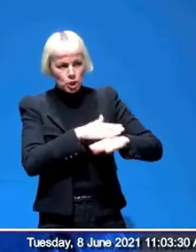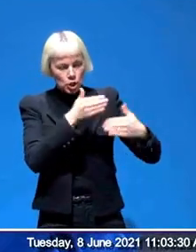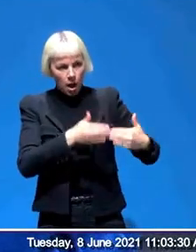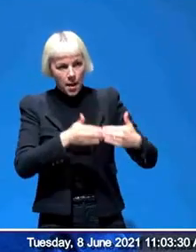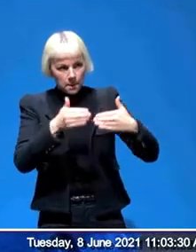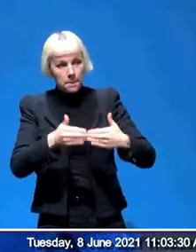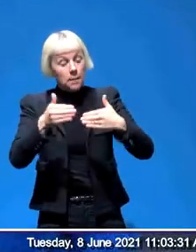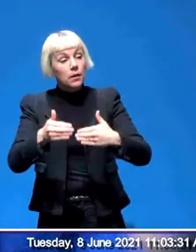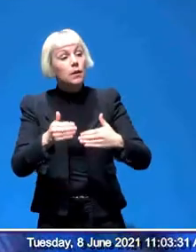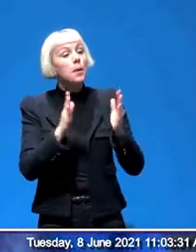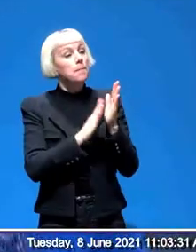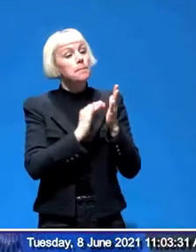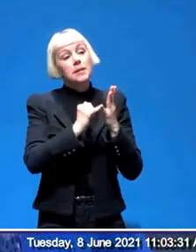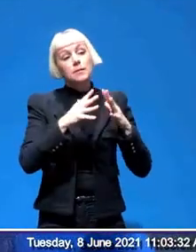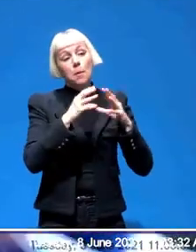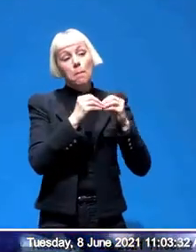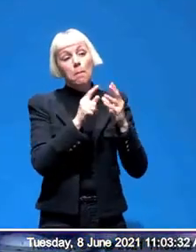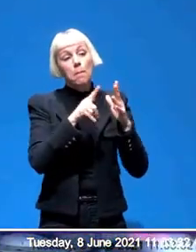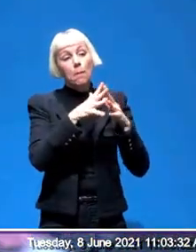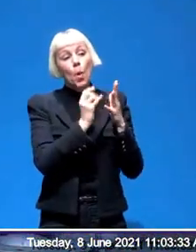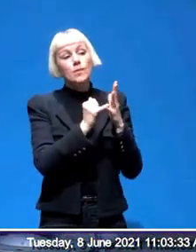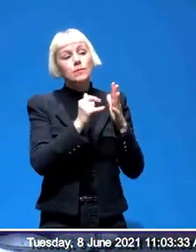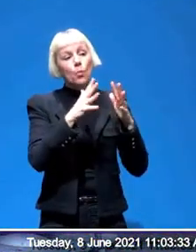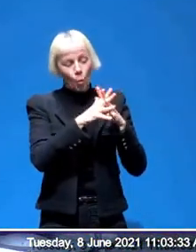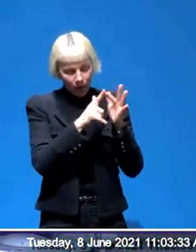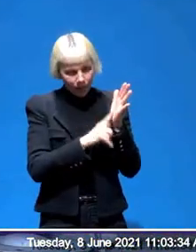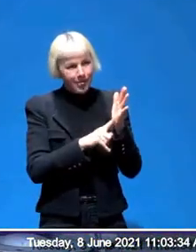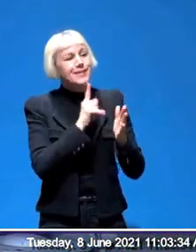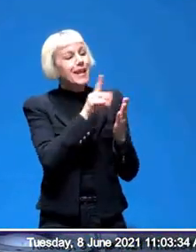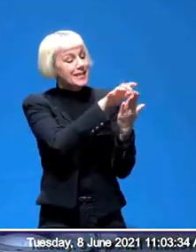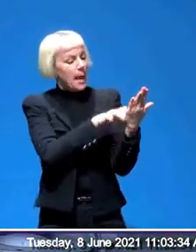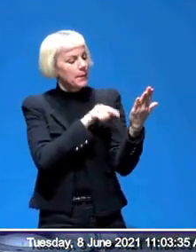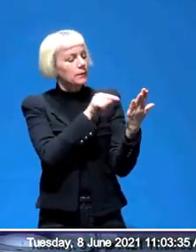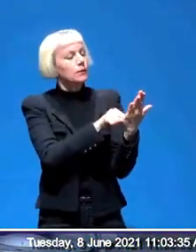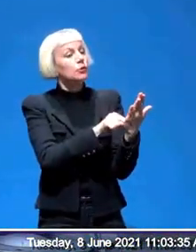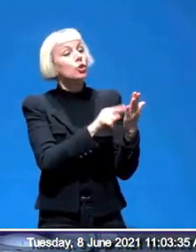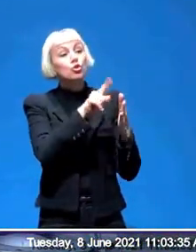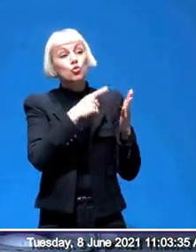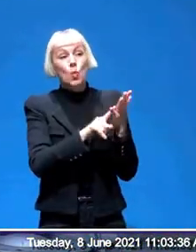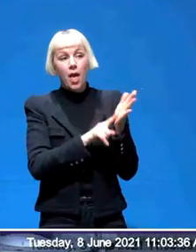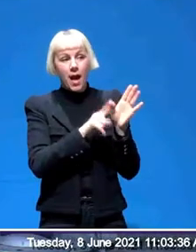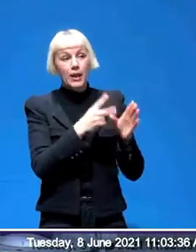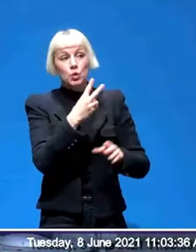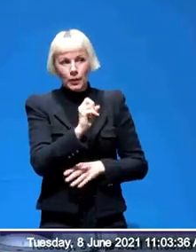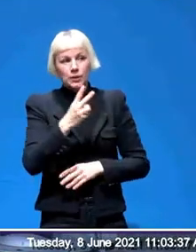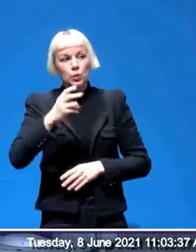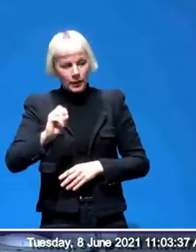in her statement that on 8 July 2020 she had a meeting with you and Graham?